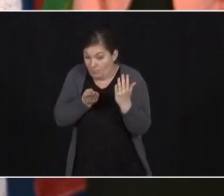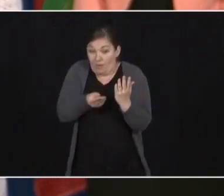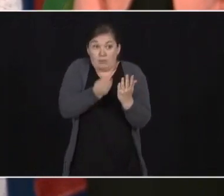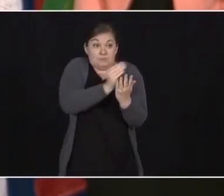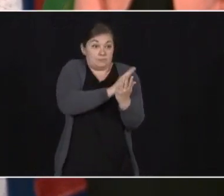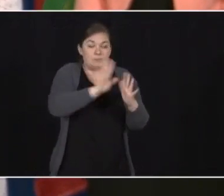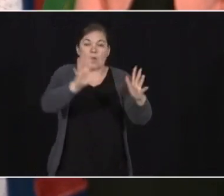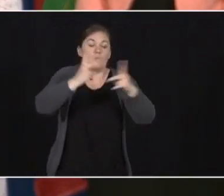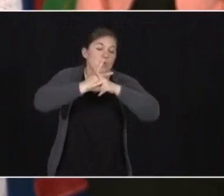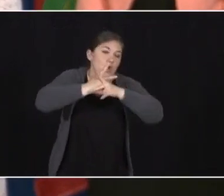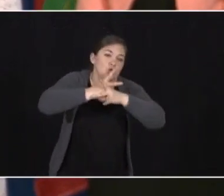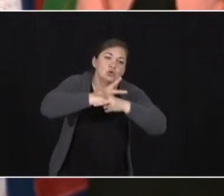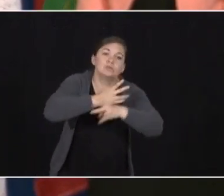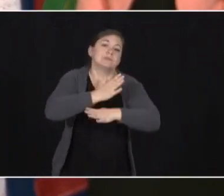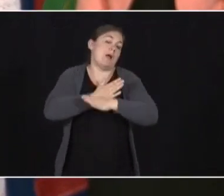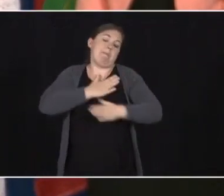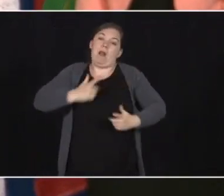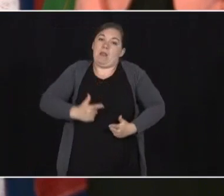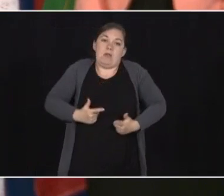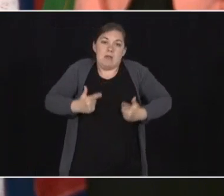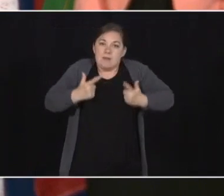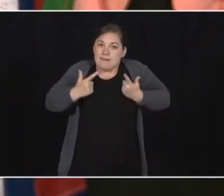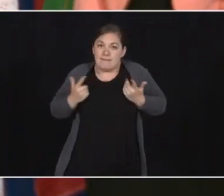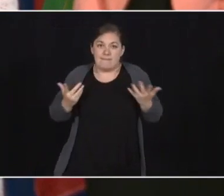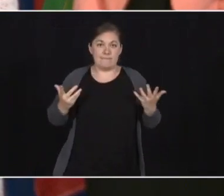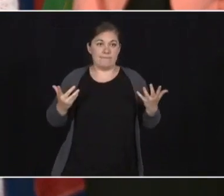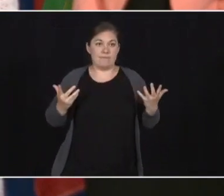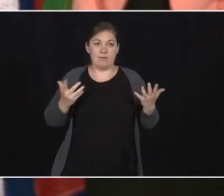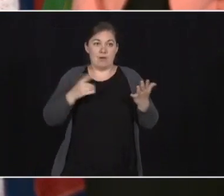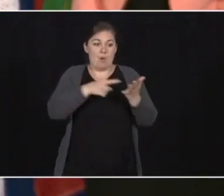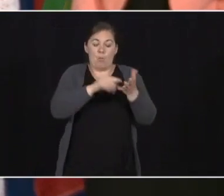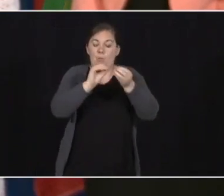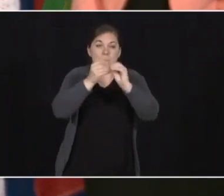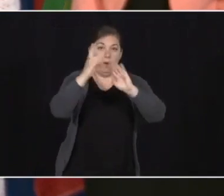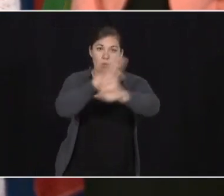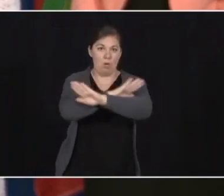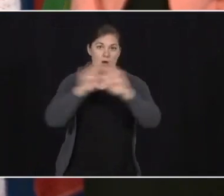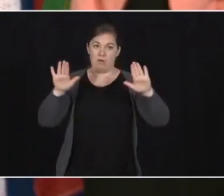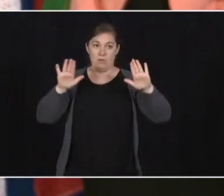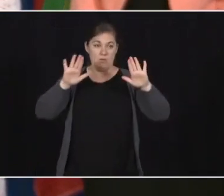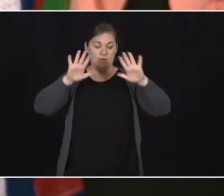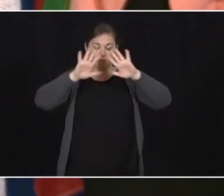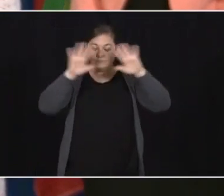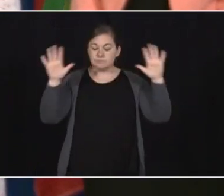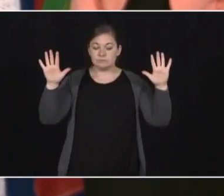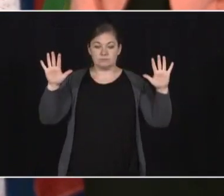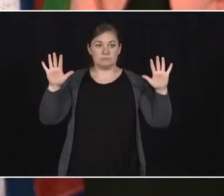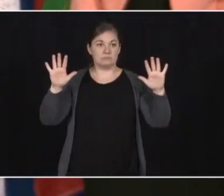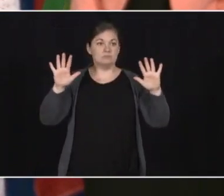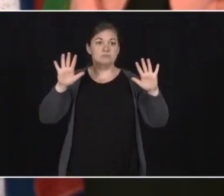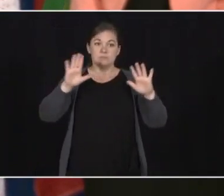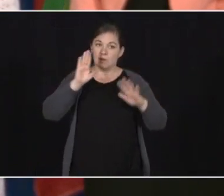life! Ever! Were going to fix this Travis. I promise you.